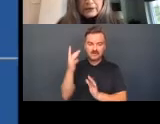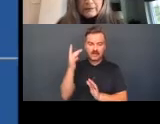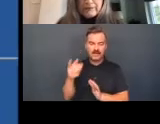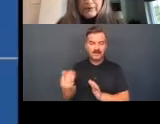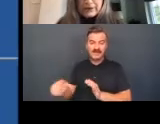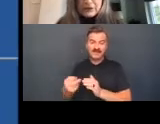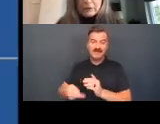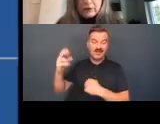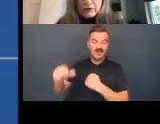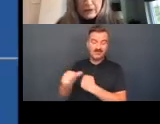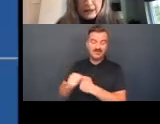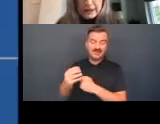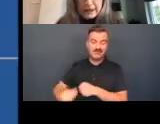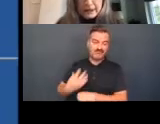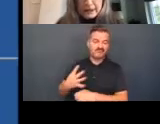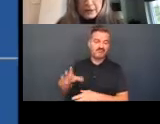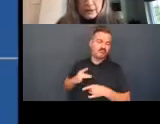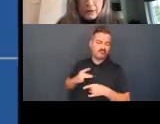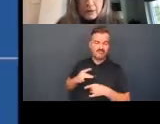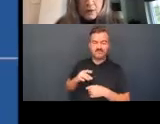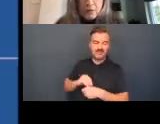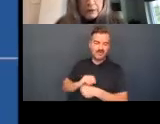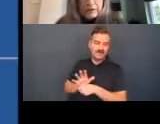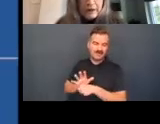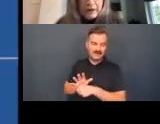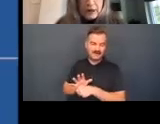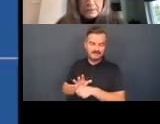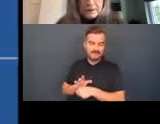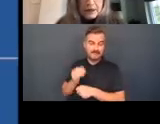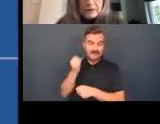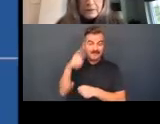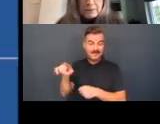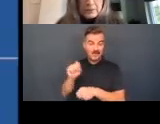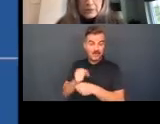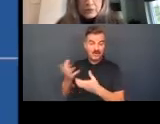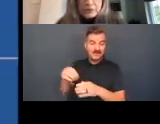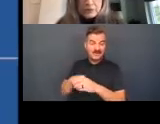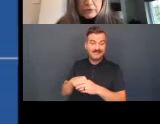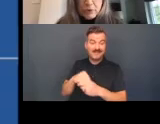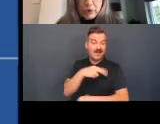of infection with covert 19, whether they are hospital housekeepers or grocery store